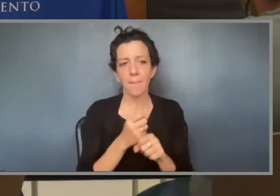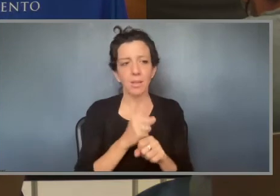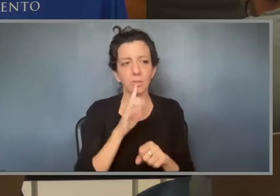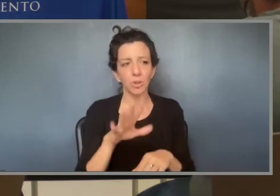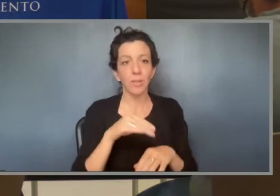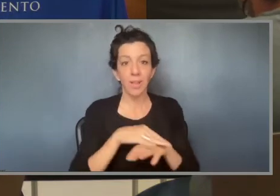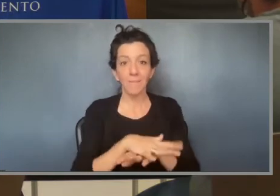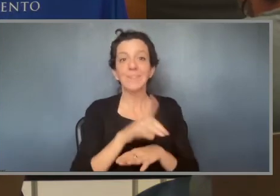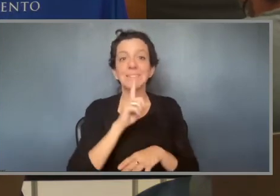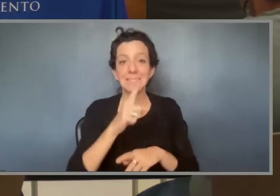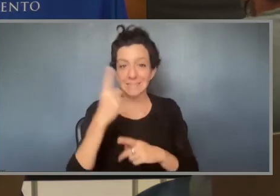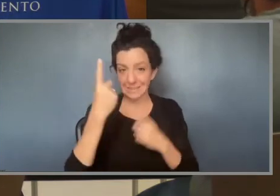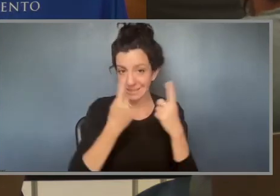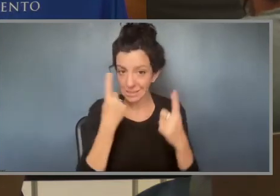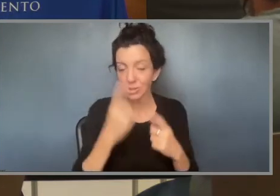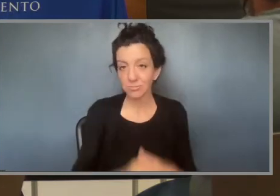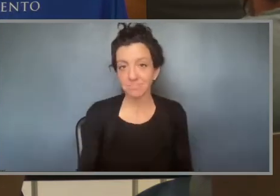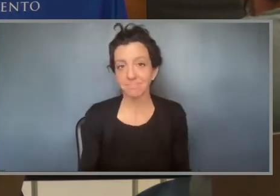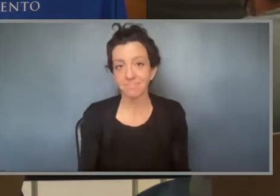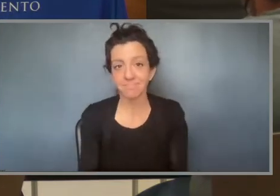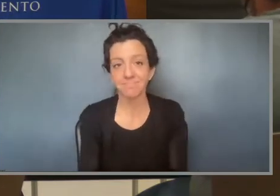Studio: Make combining them in a way that we can make sure that their influence is considered in a district.